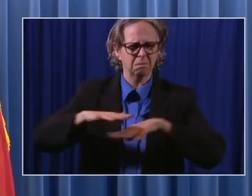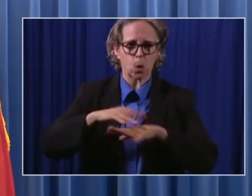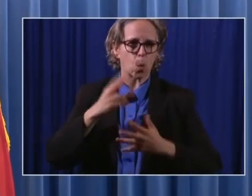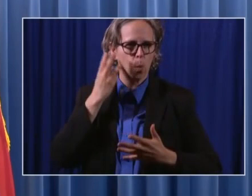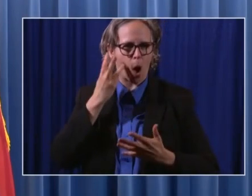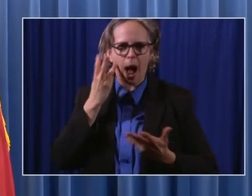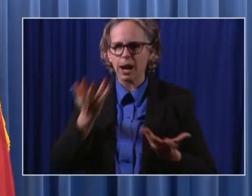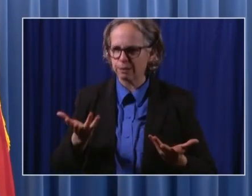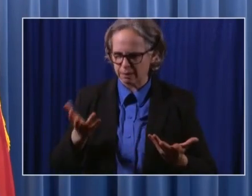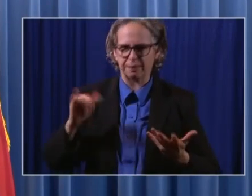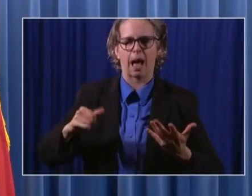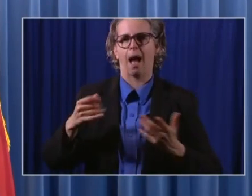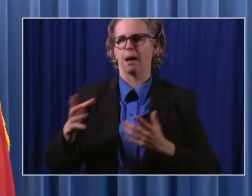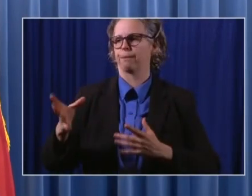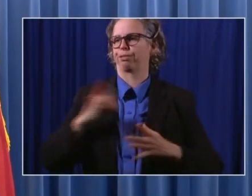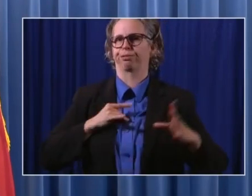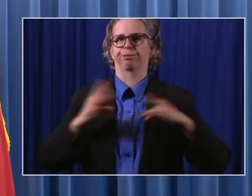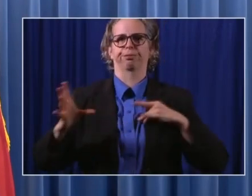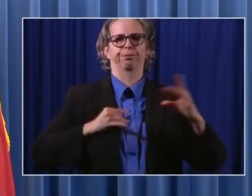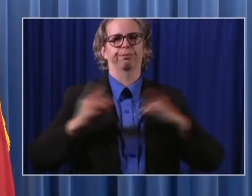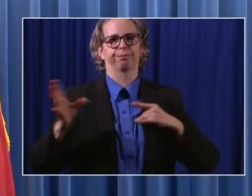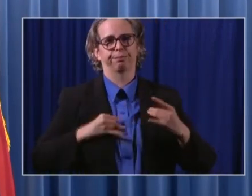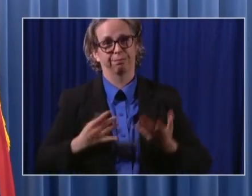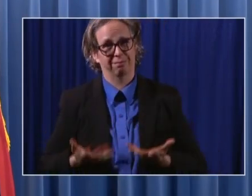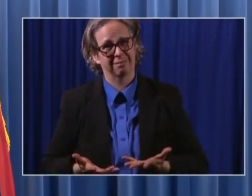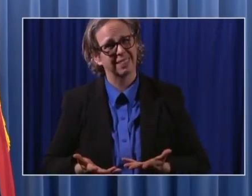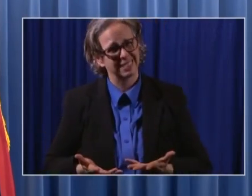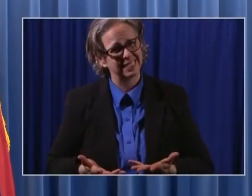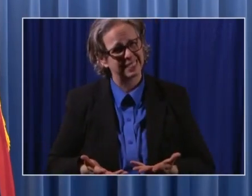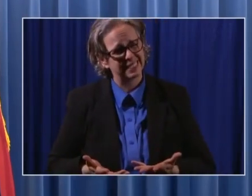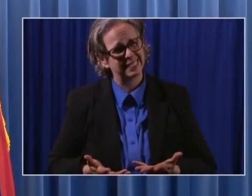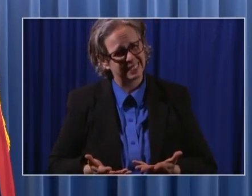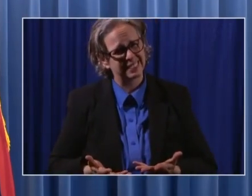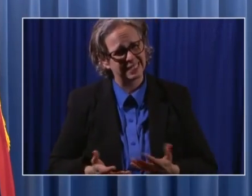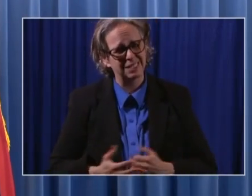OUTBREAK THAT OCCURRED WHEN PEOPLE GATHER TOGETHER AT THE